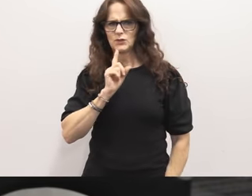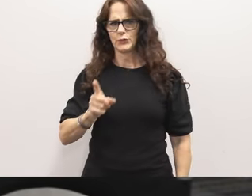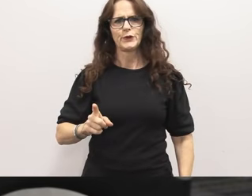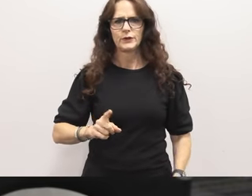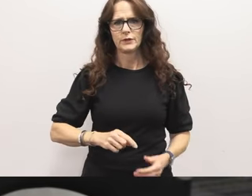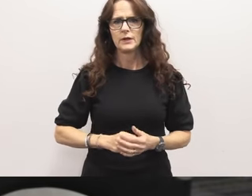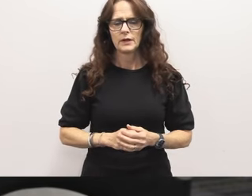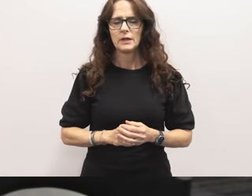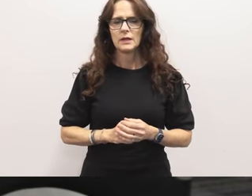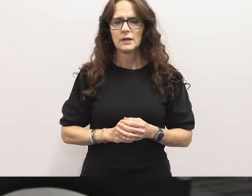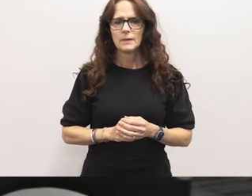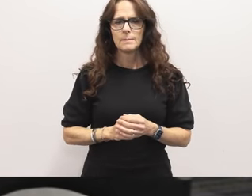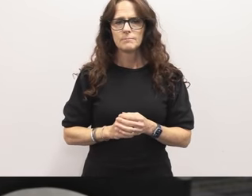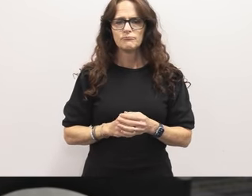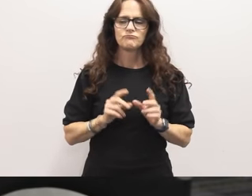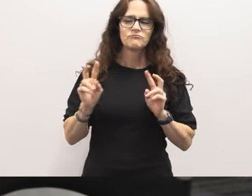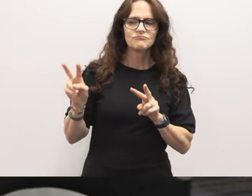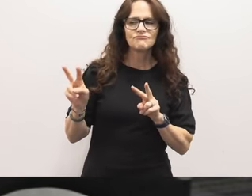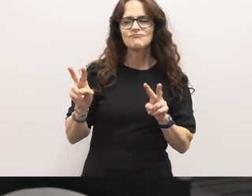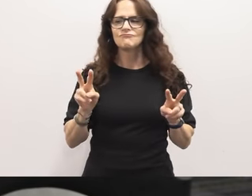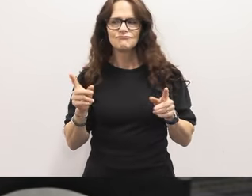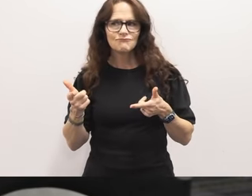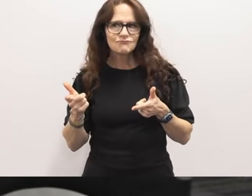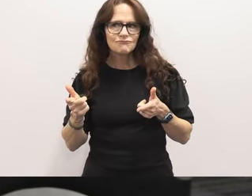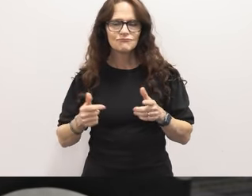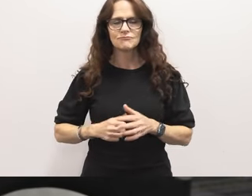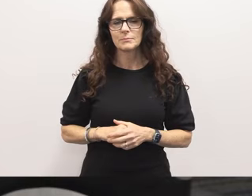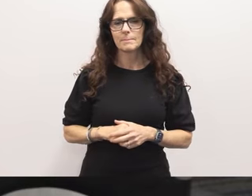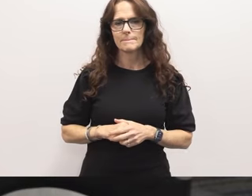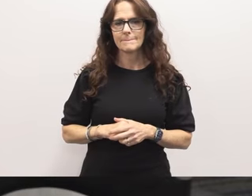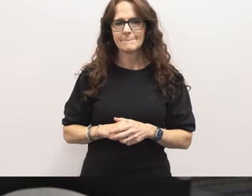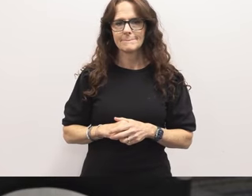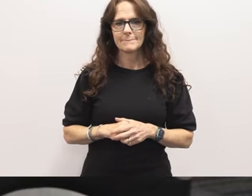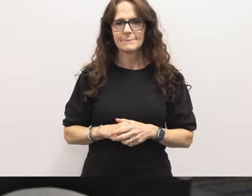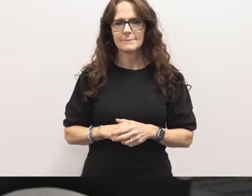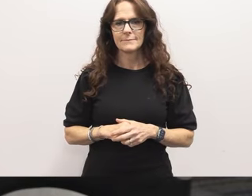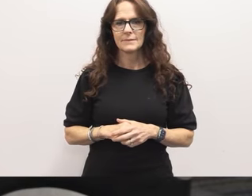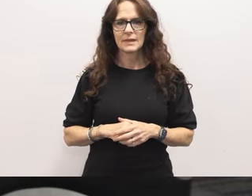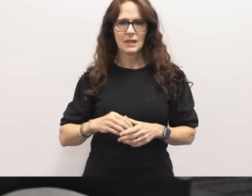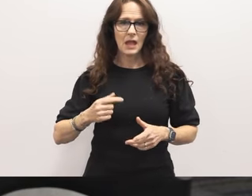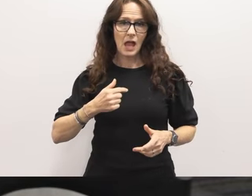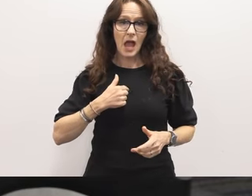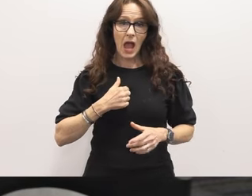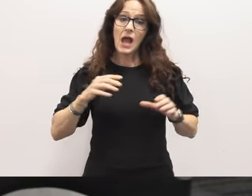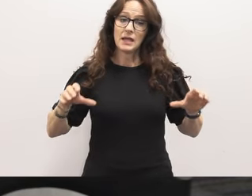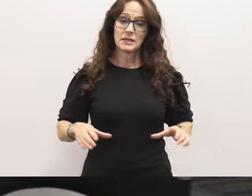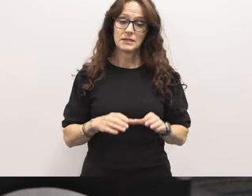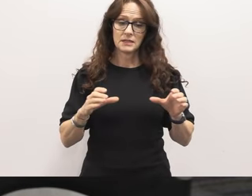You know, check 'em, check up on, you know, and stuff. And he got, oh, I did have a older brother